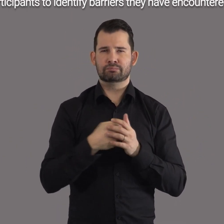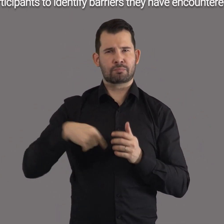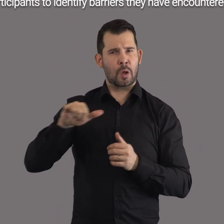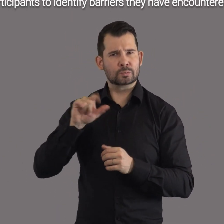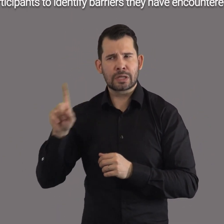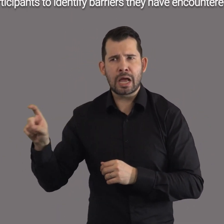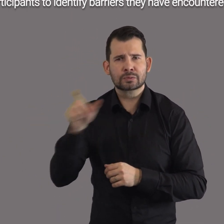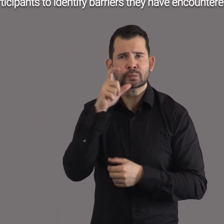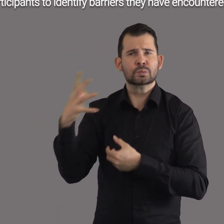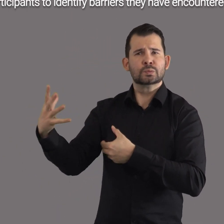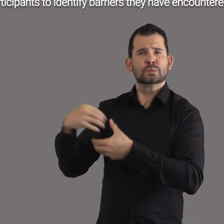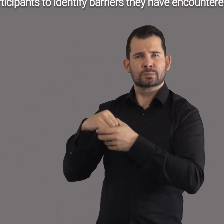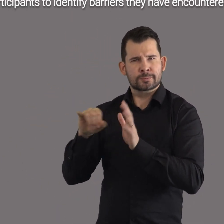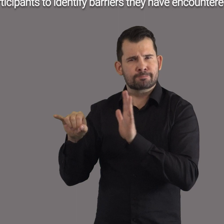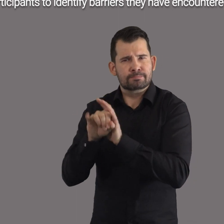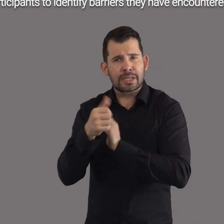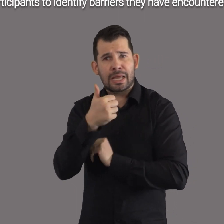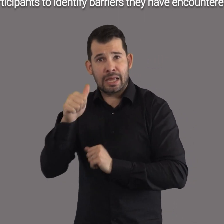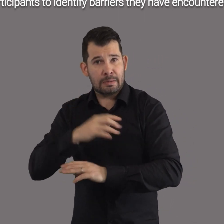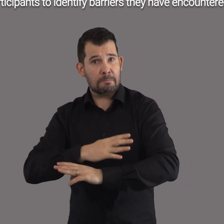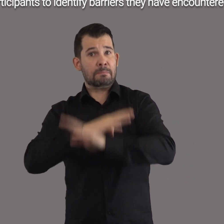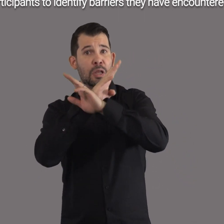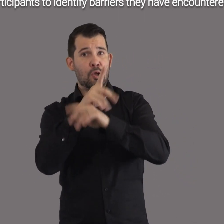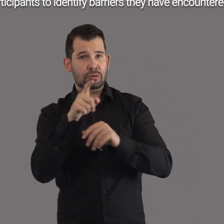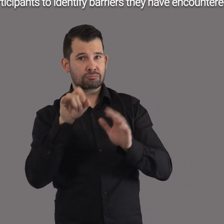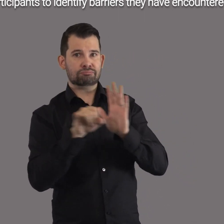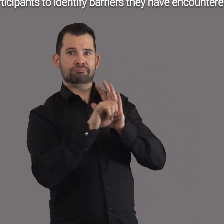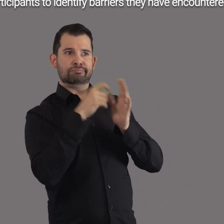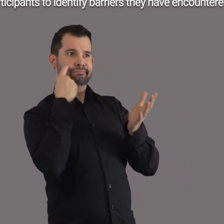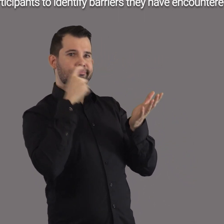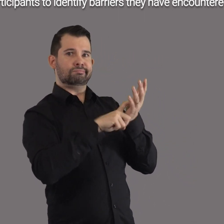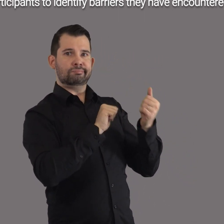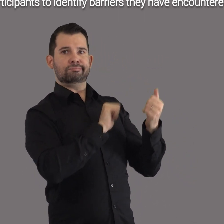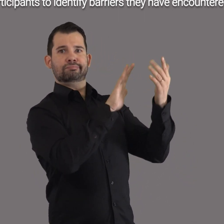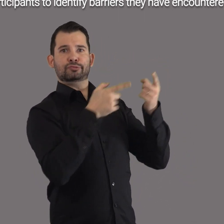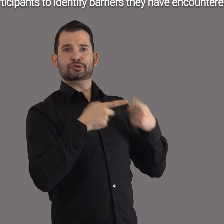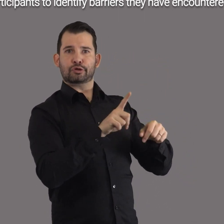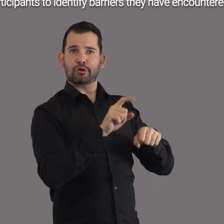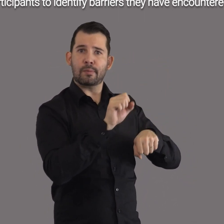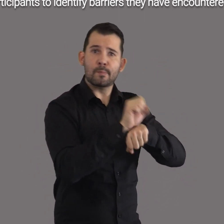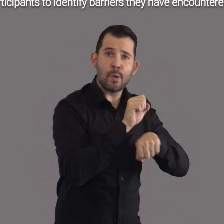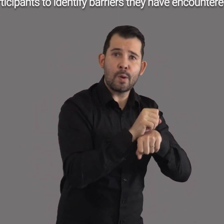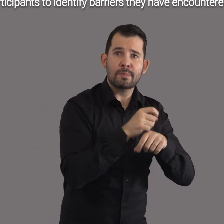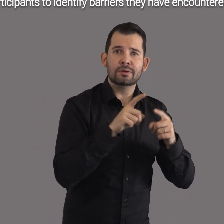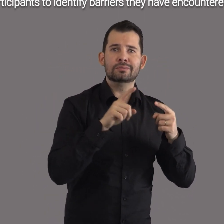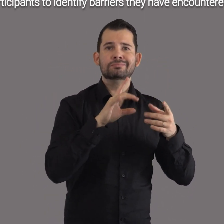We also asked participants to identify barriers they have encountered in employment